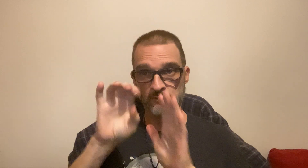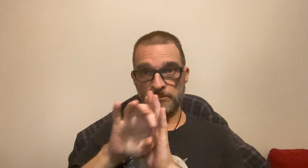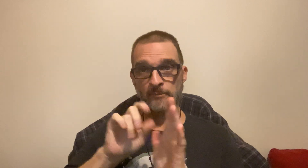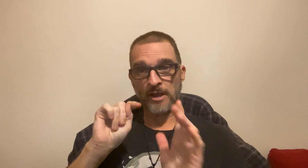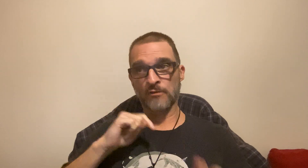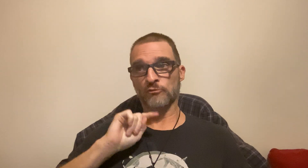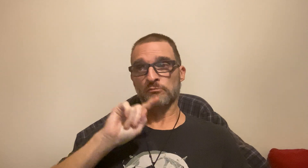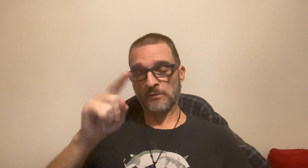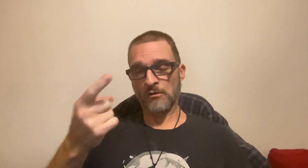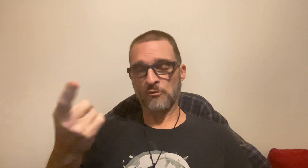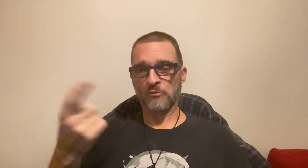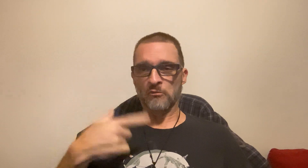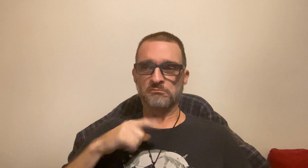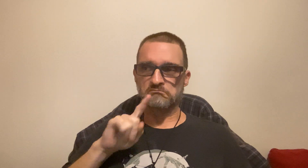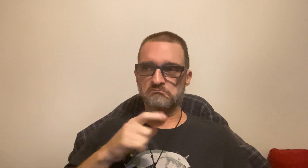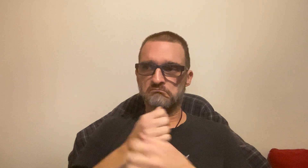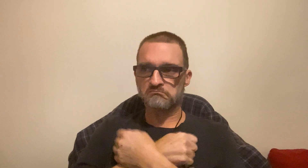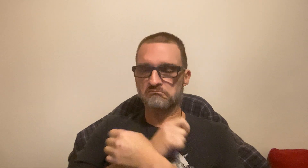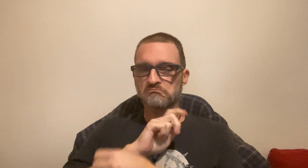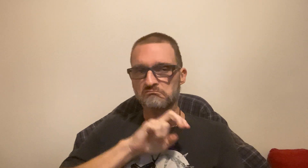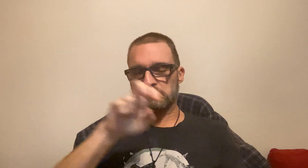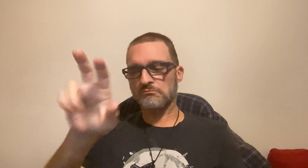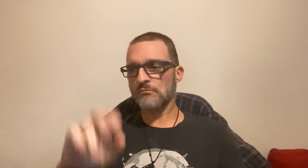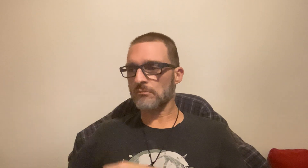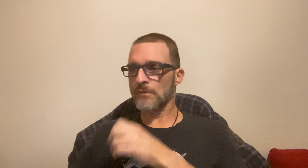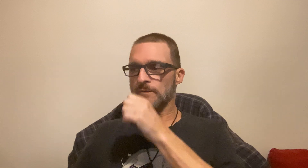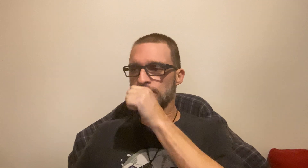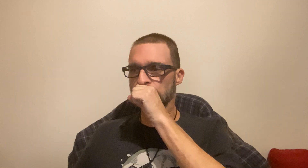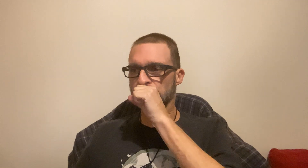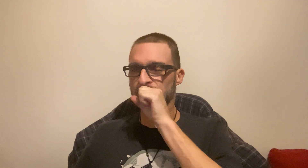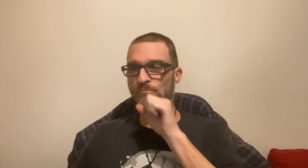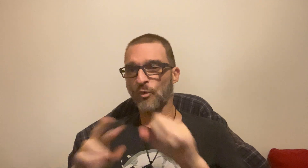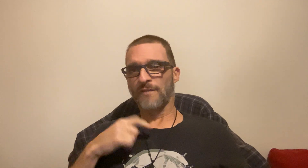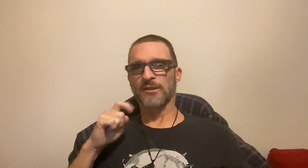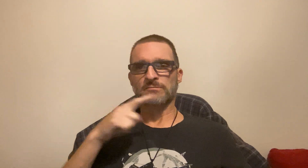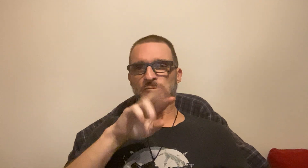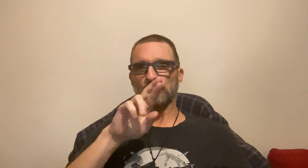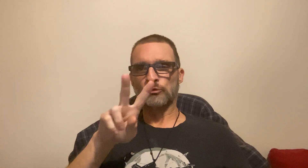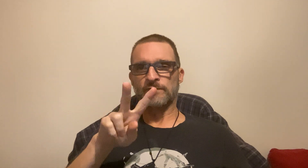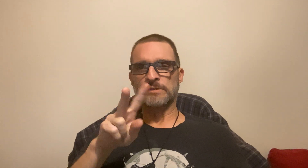For bathroom, for an example, I have to walk to the bathroom then come back. I'll give hugs on the way.